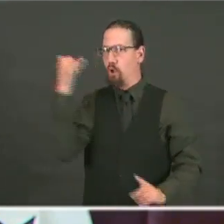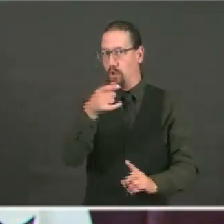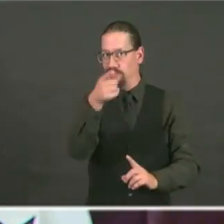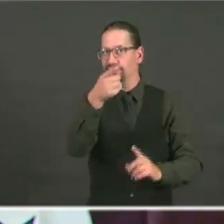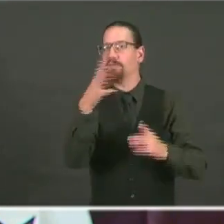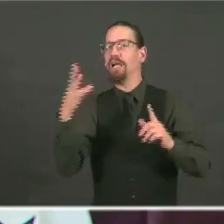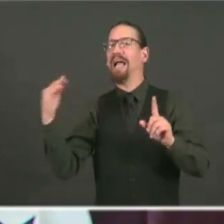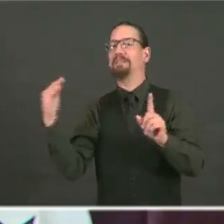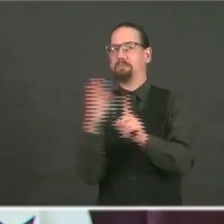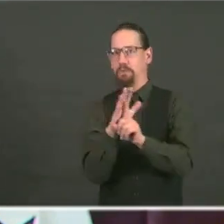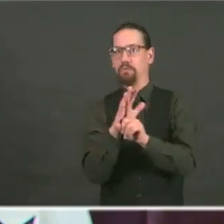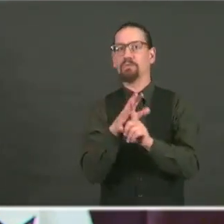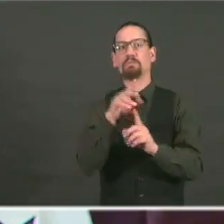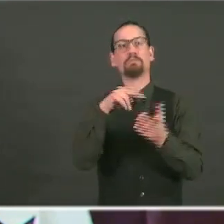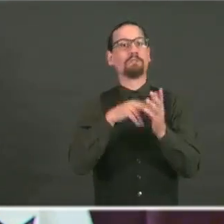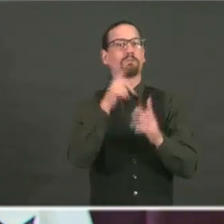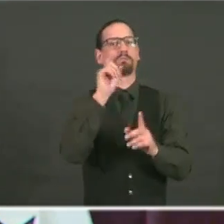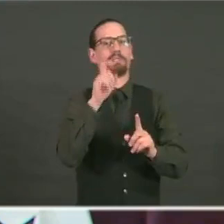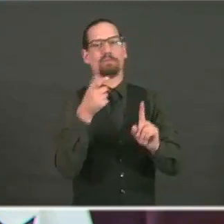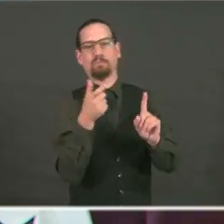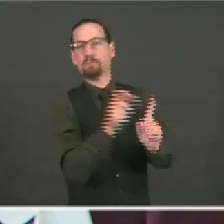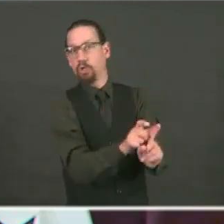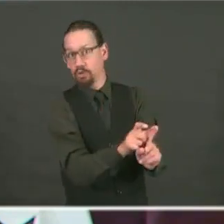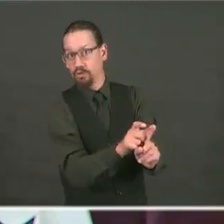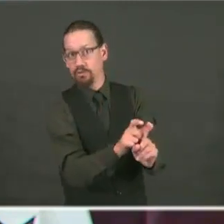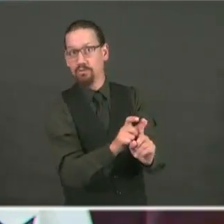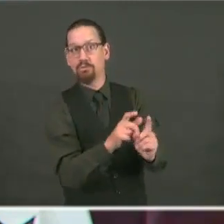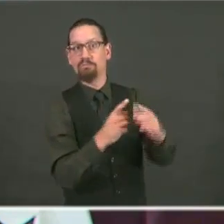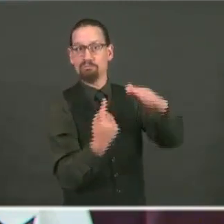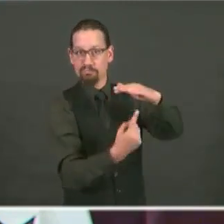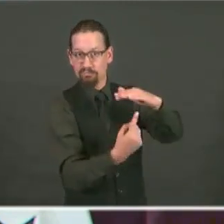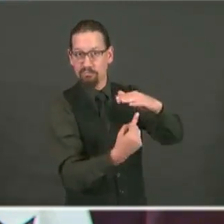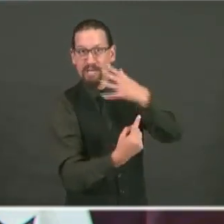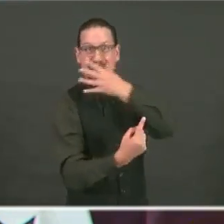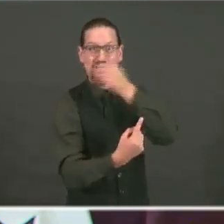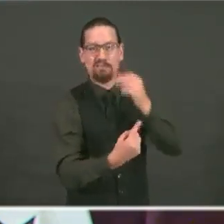YOU THAT YOU WERE A CLOSE CONTACT AND THAT YOU NEED TO BE